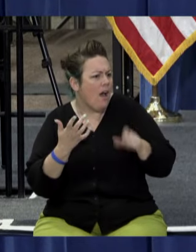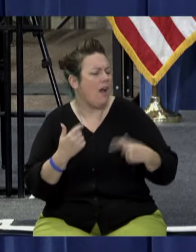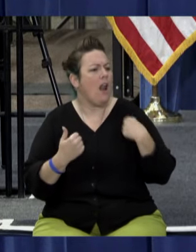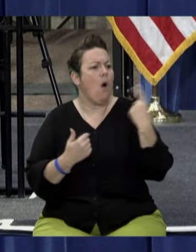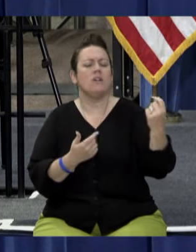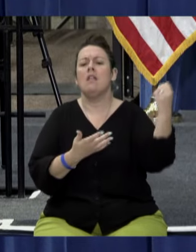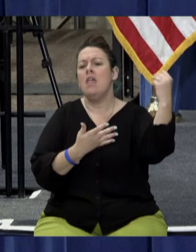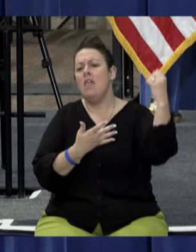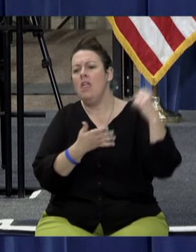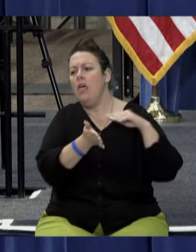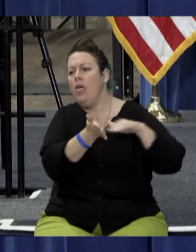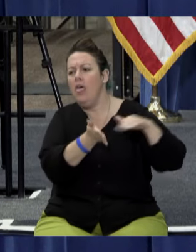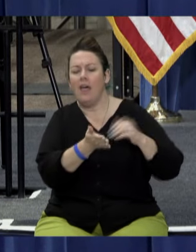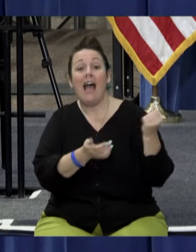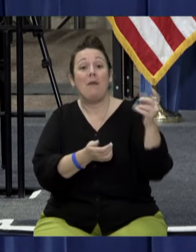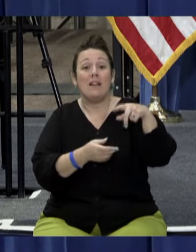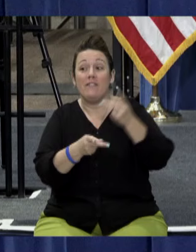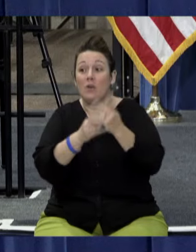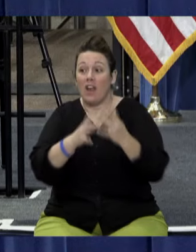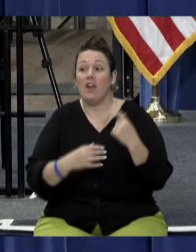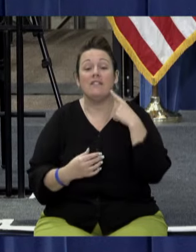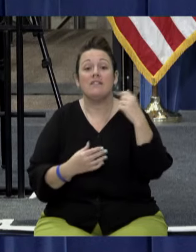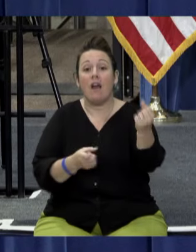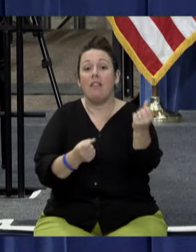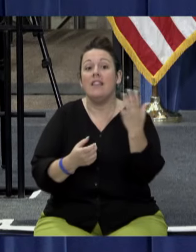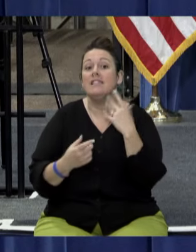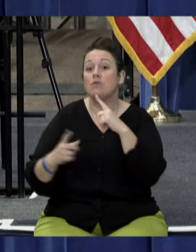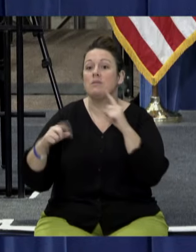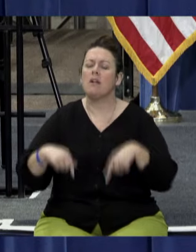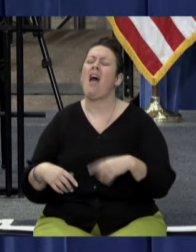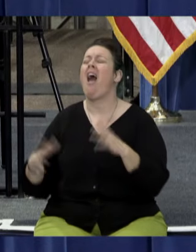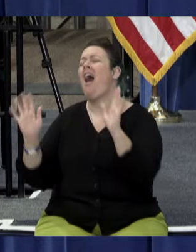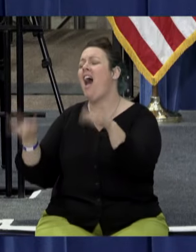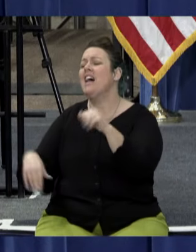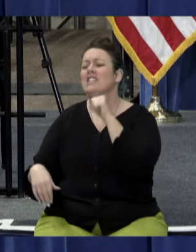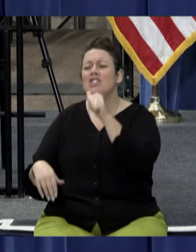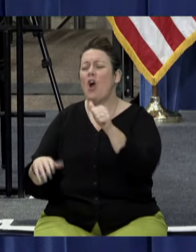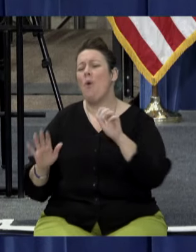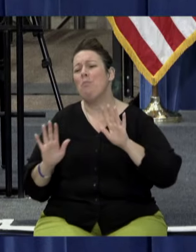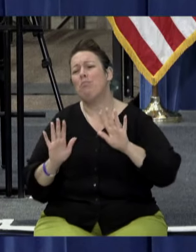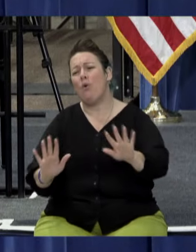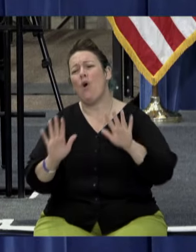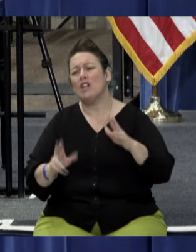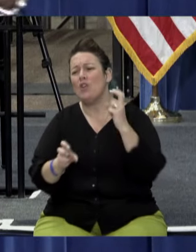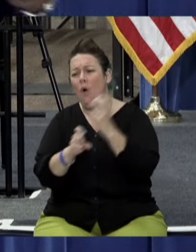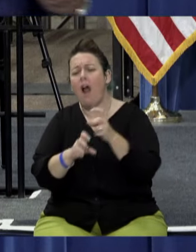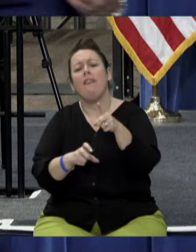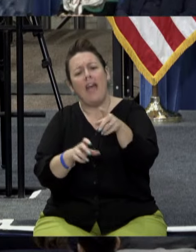how many of you caregivers have gotten this? Well, just don't push so hard. They're okay.